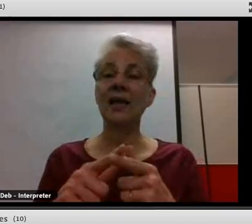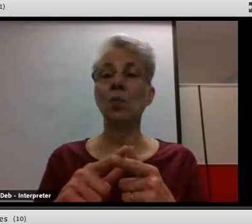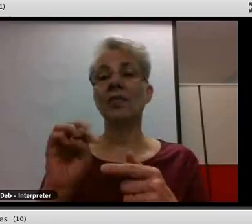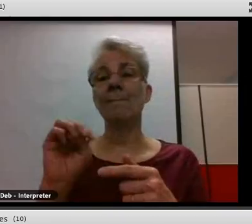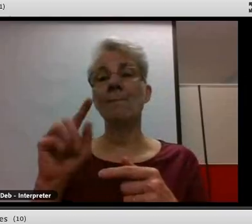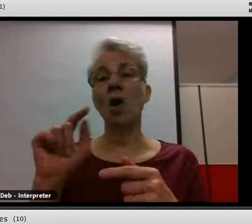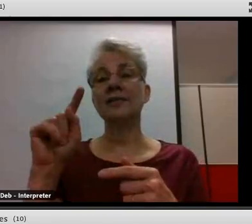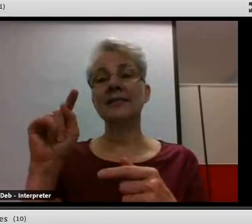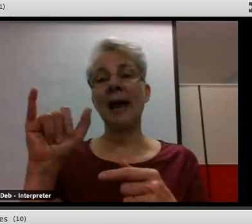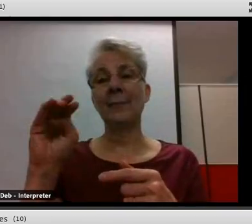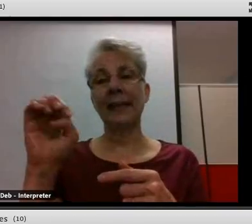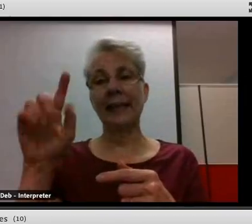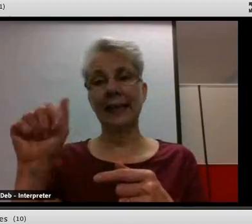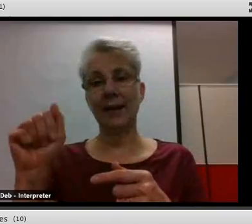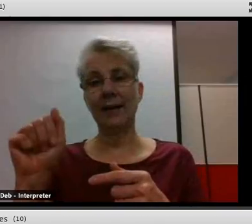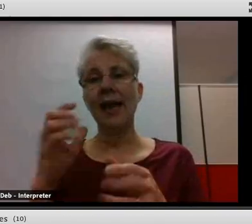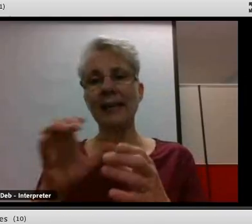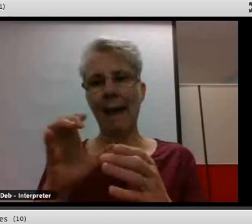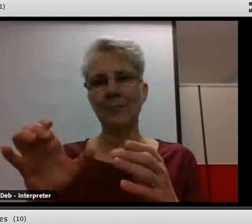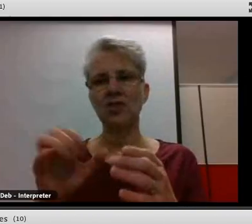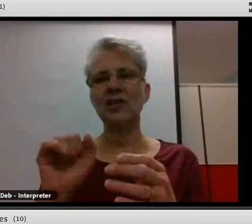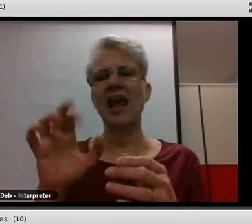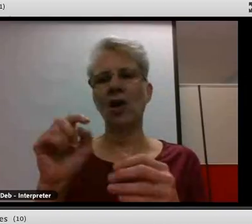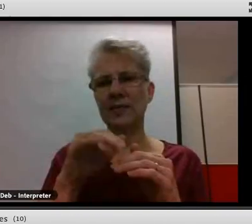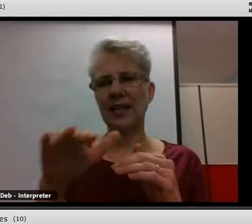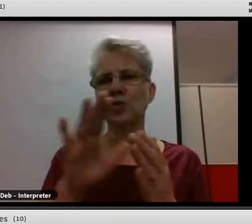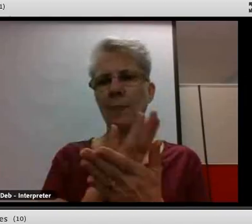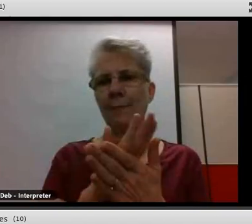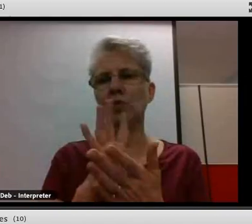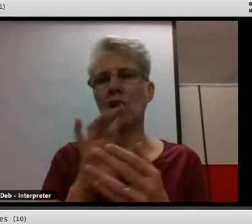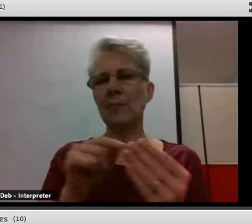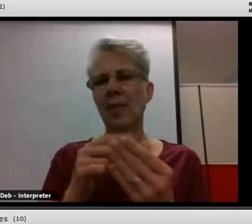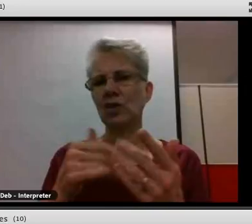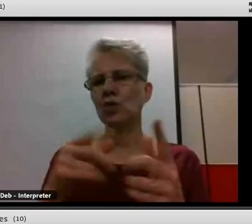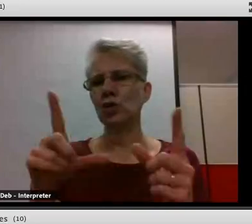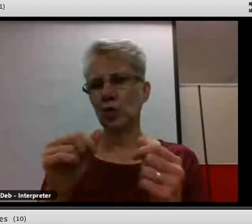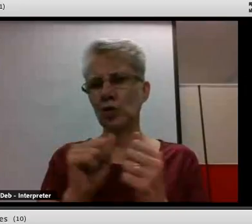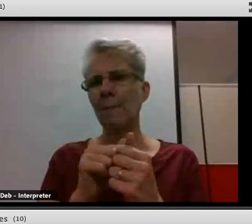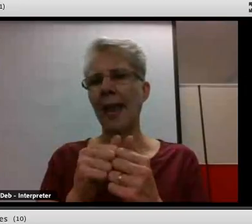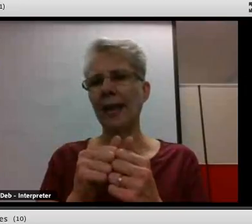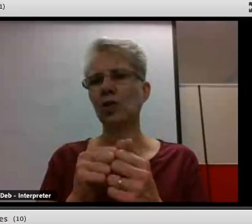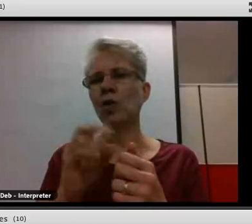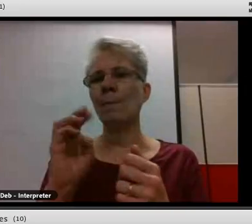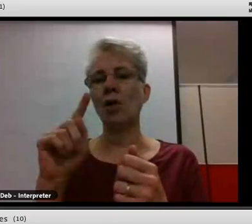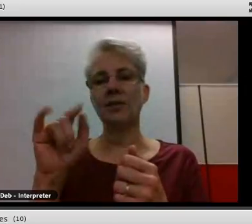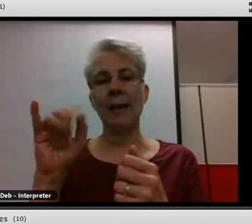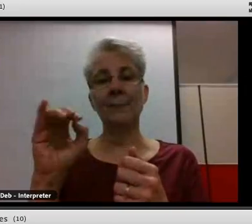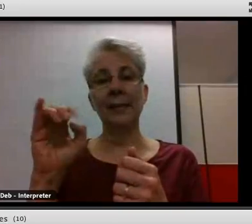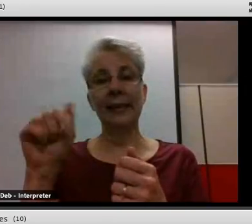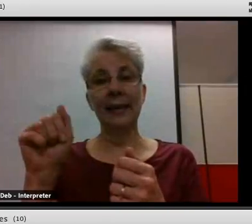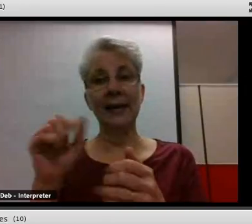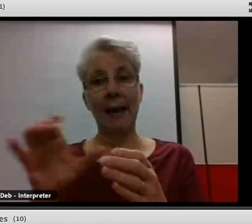and you're hearing it, it's a little bit difficult, so I encourage you to try it just to kind of get the experience,